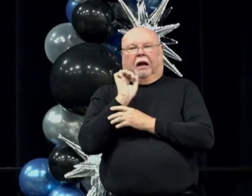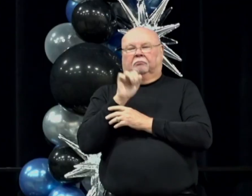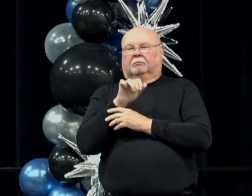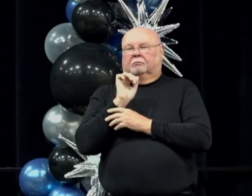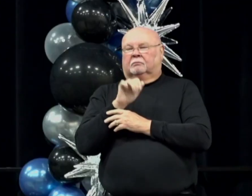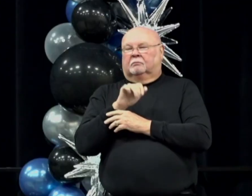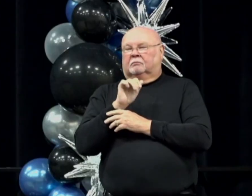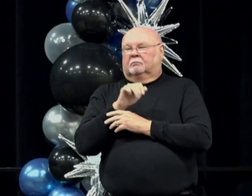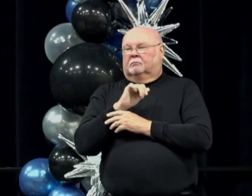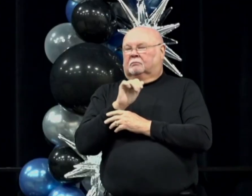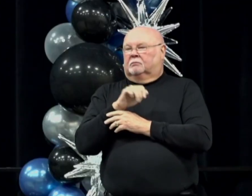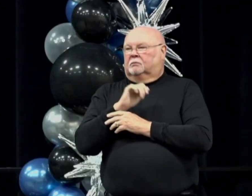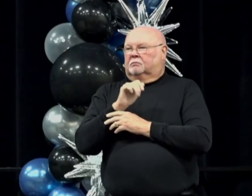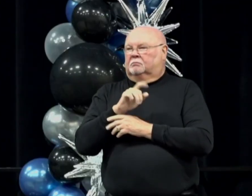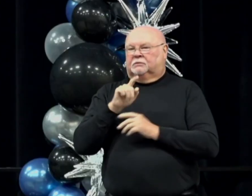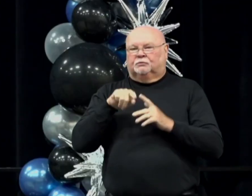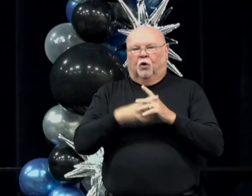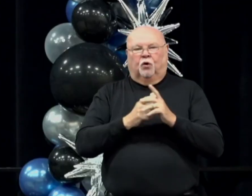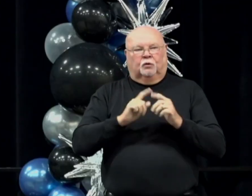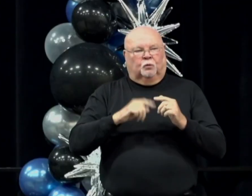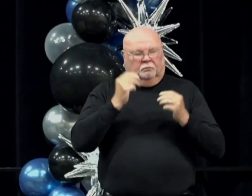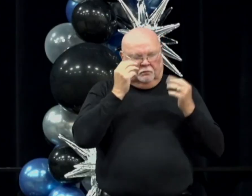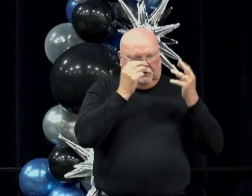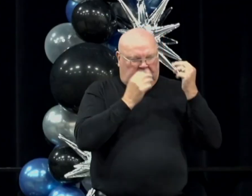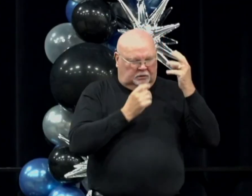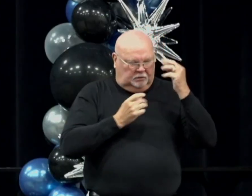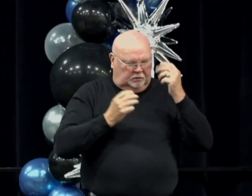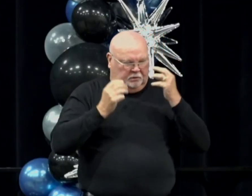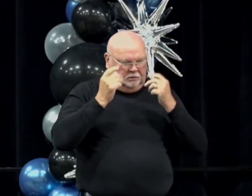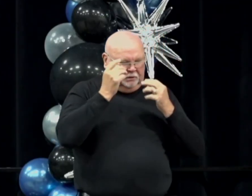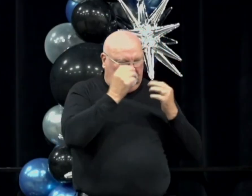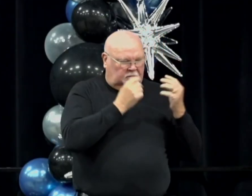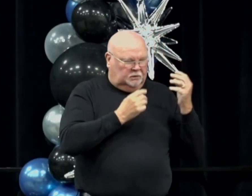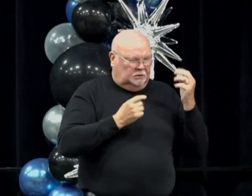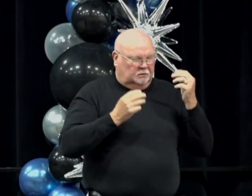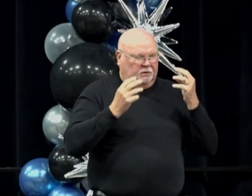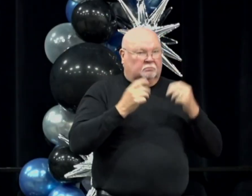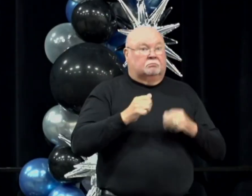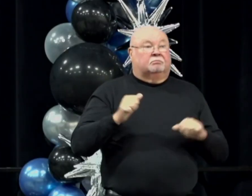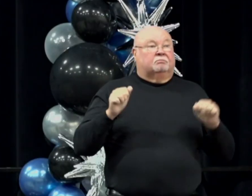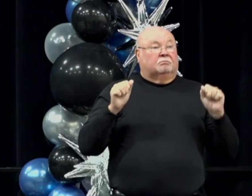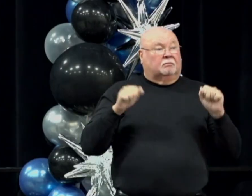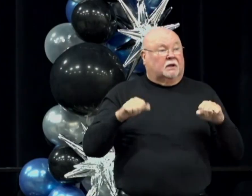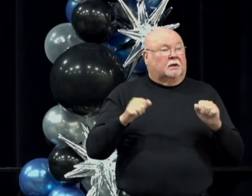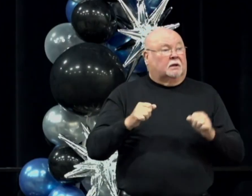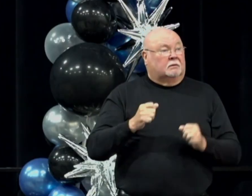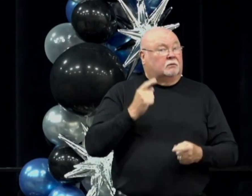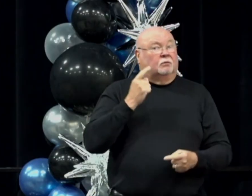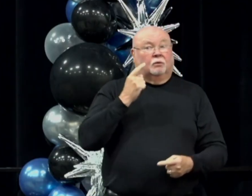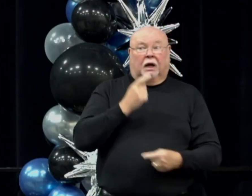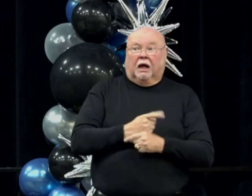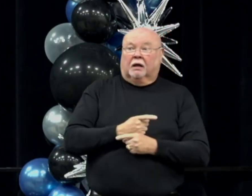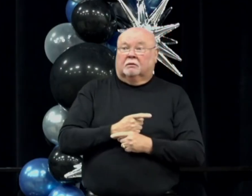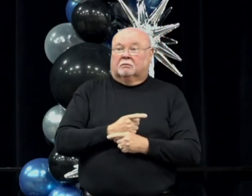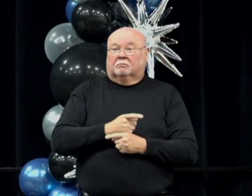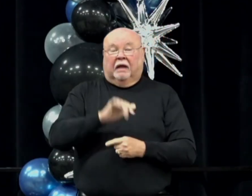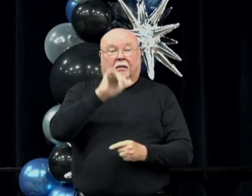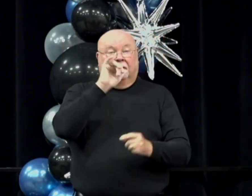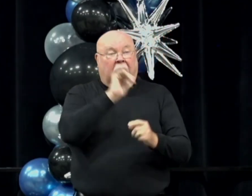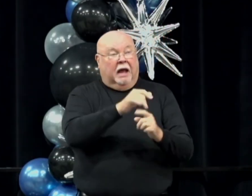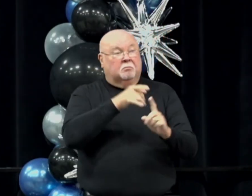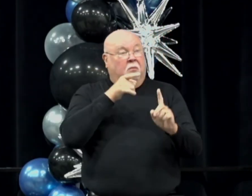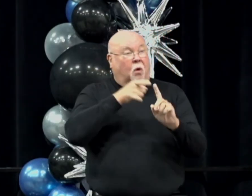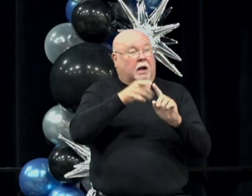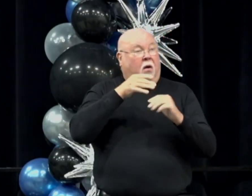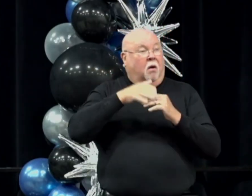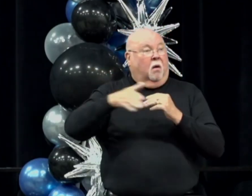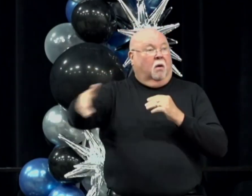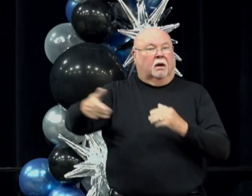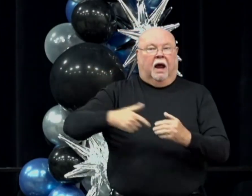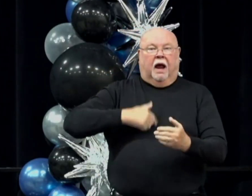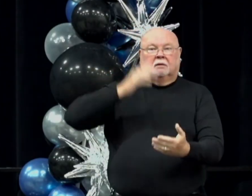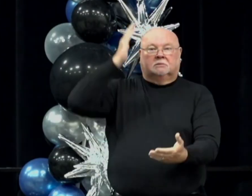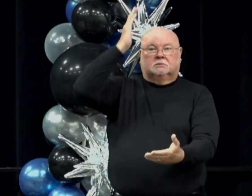That stopped me in my tracks and made me realize that they were right. From that point on,